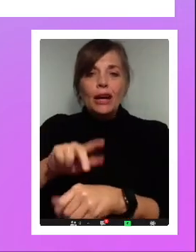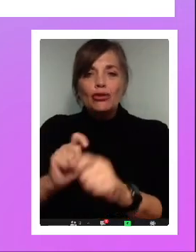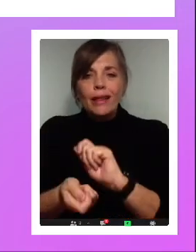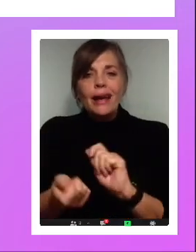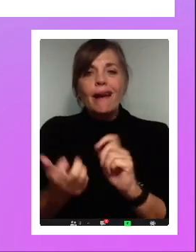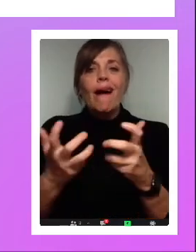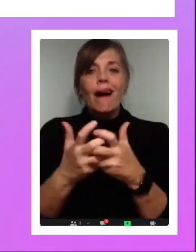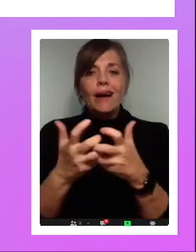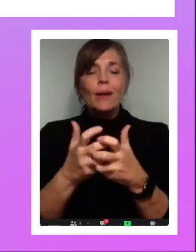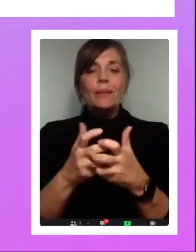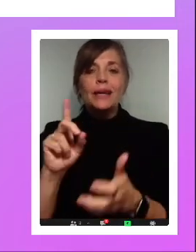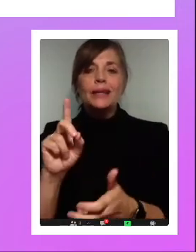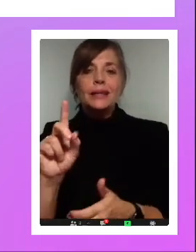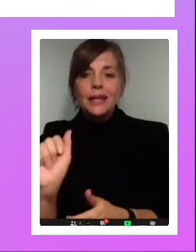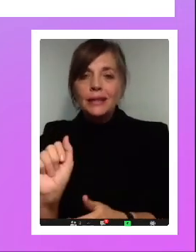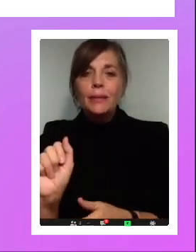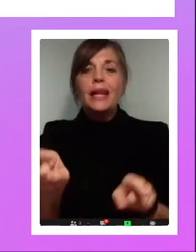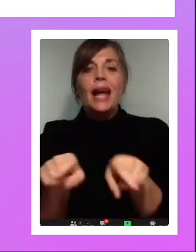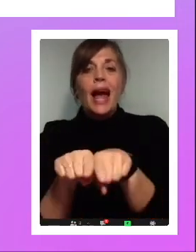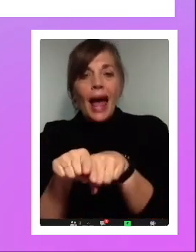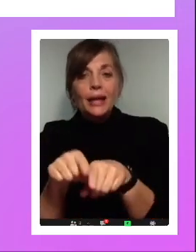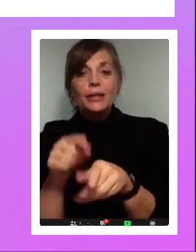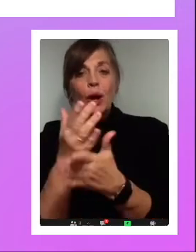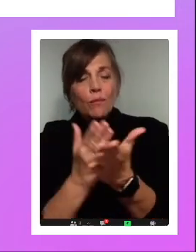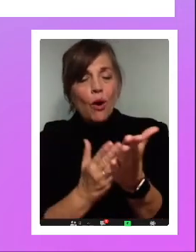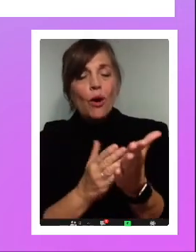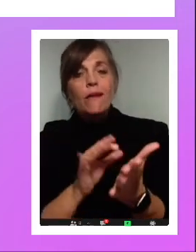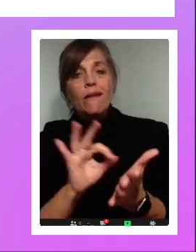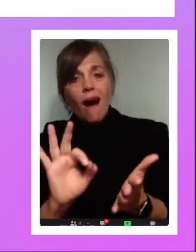as part of the ethical responsibility.